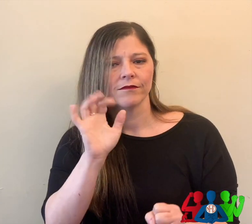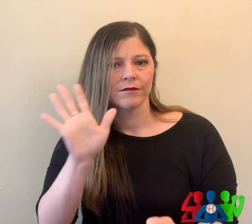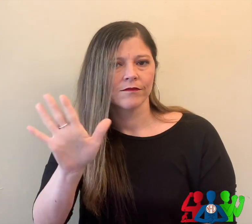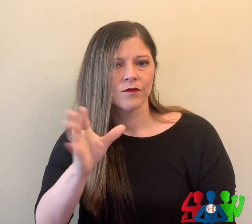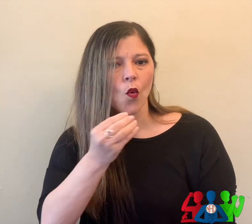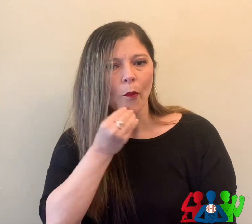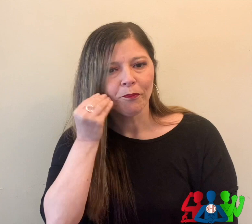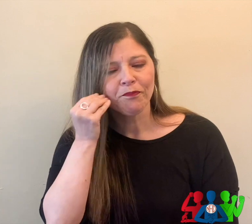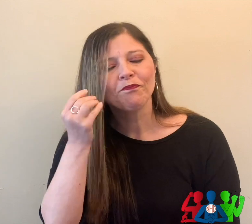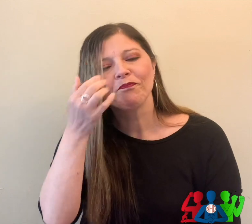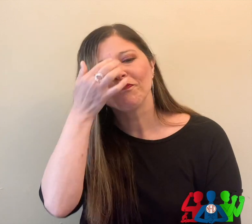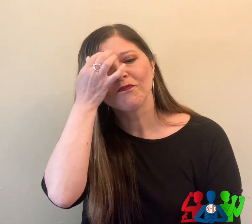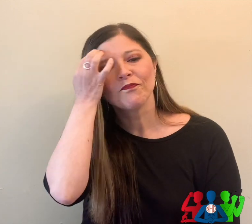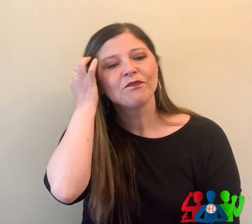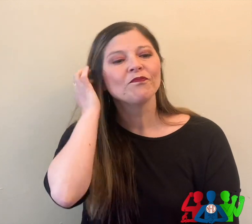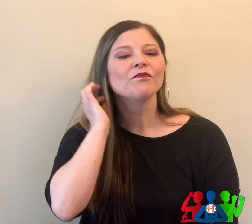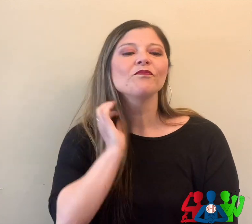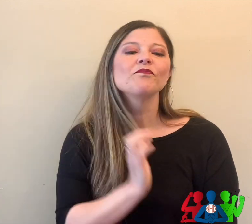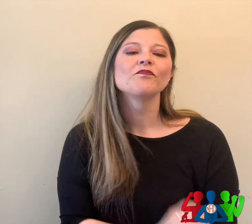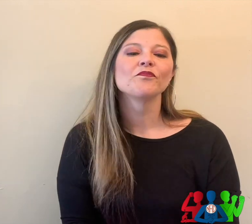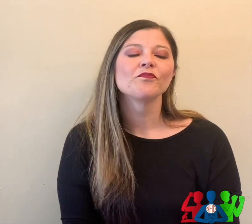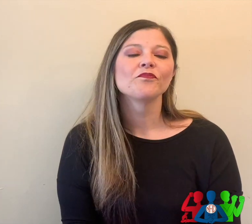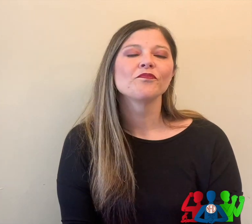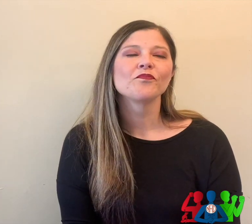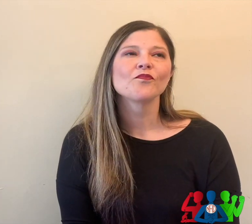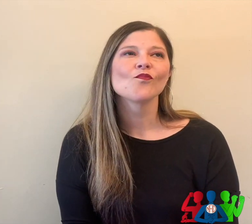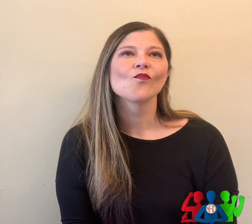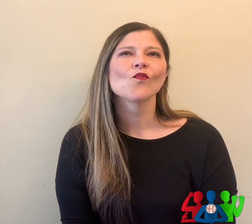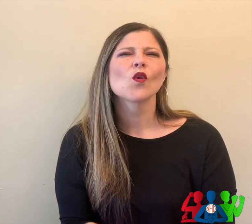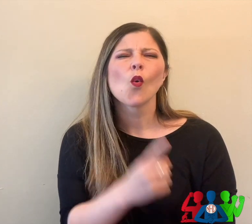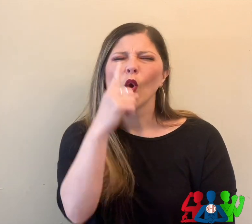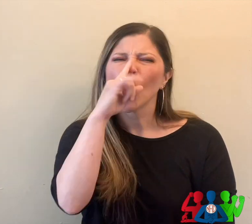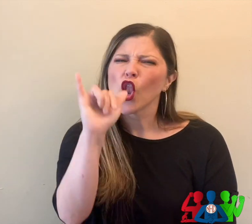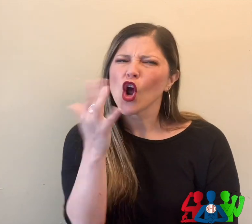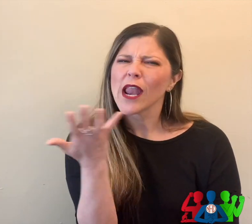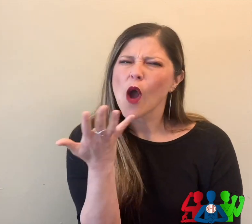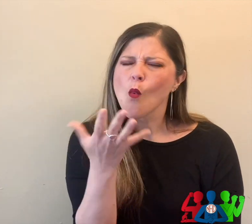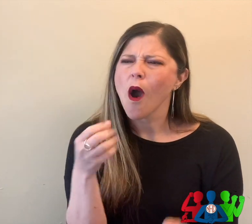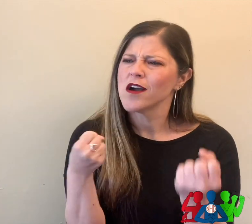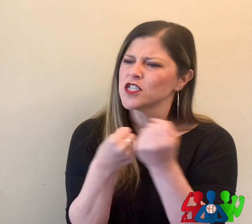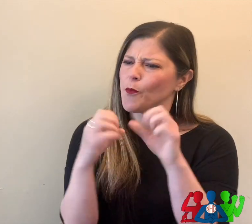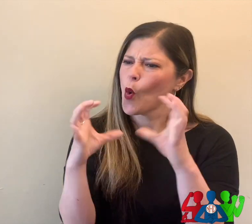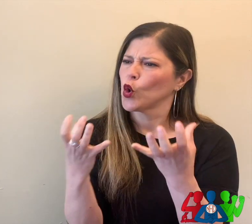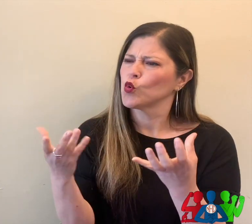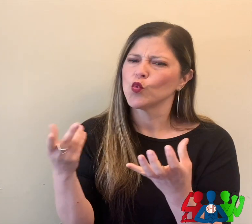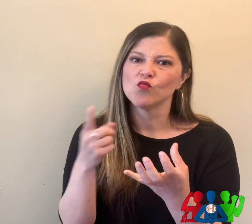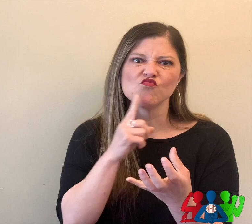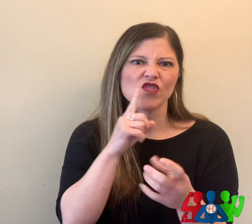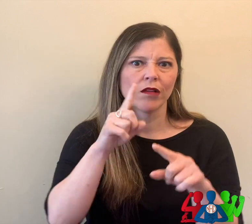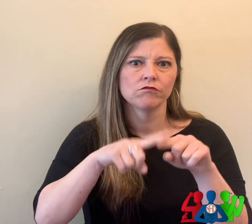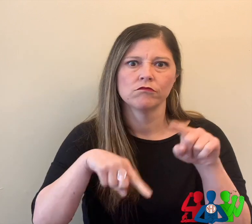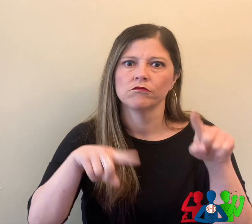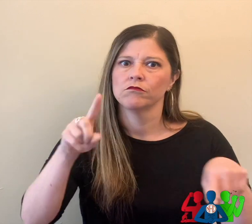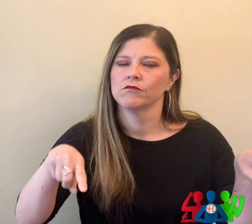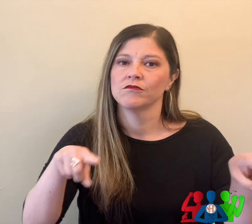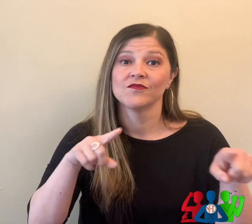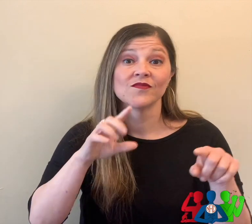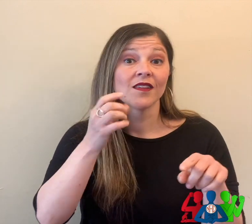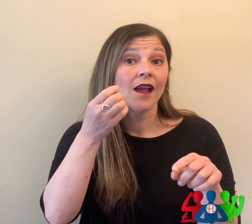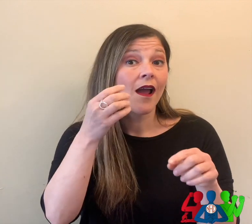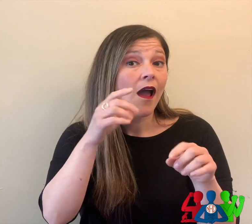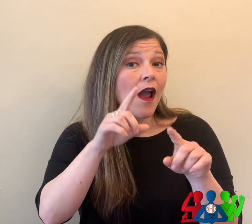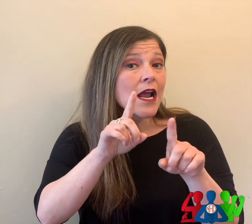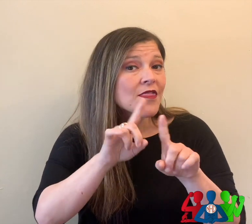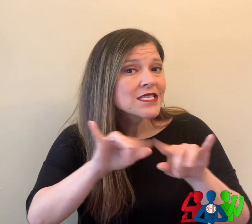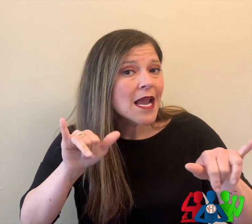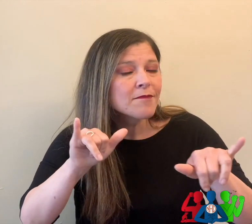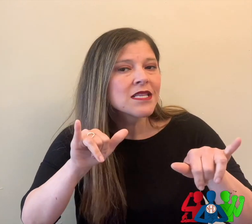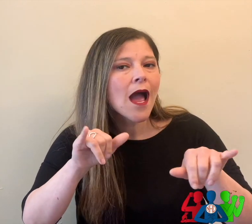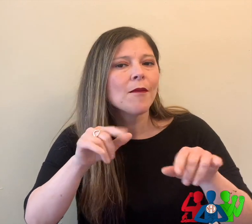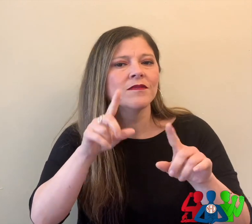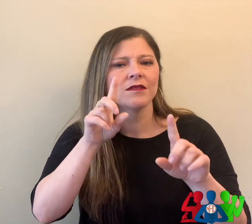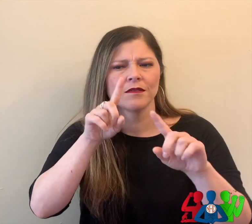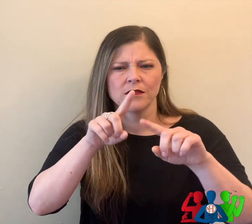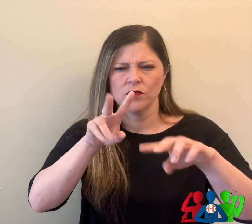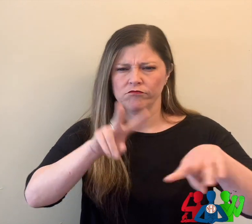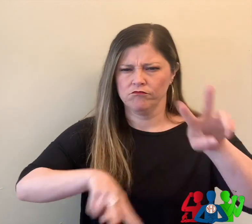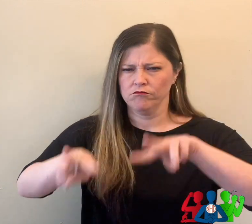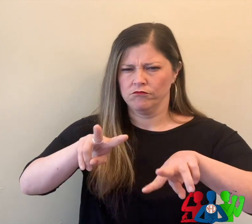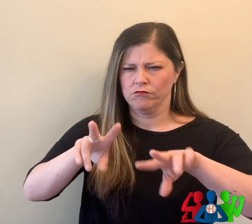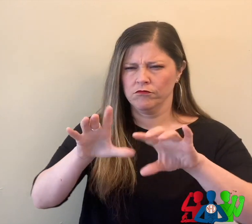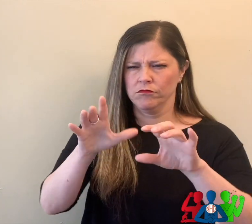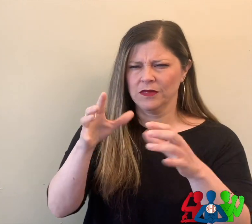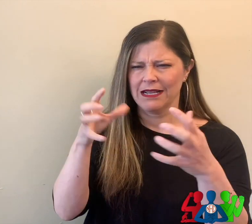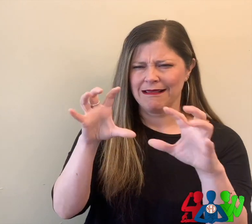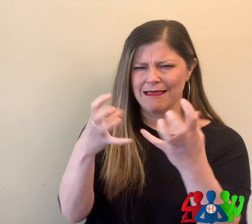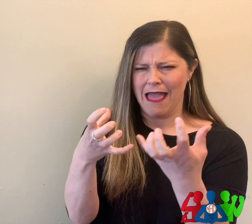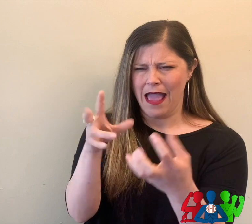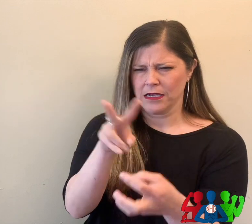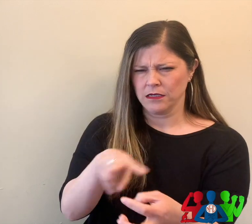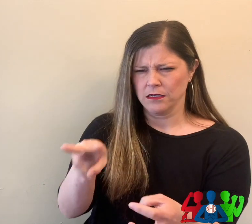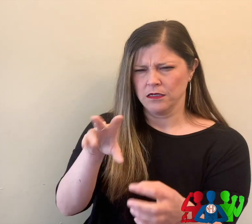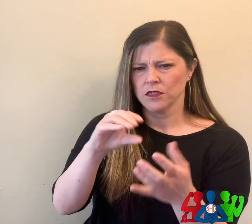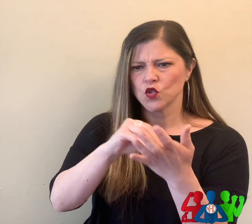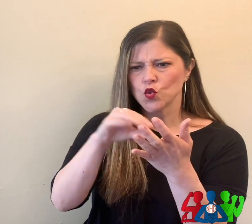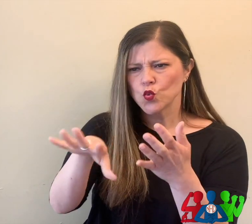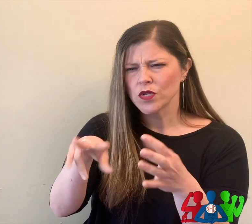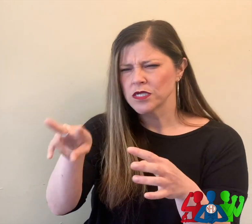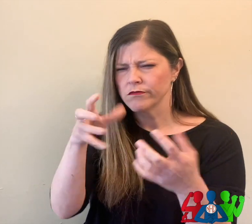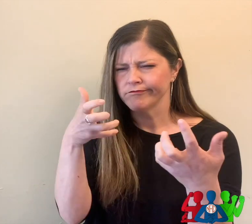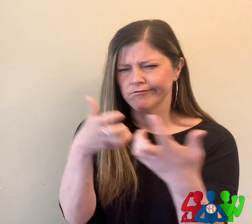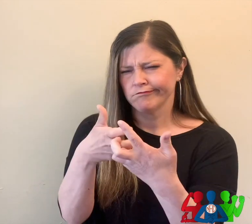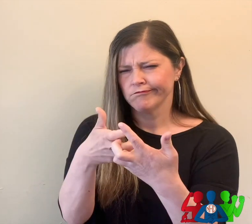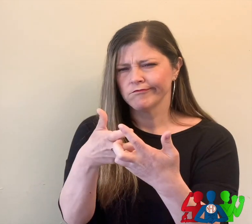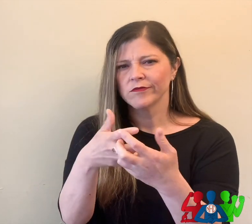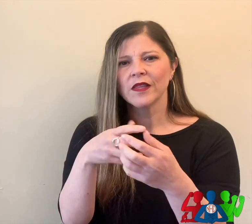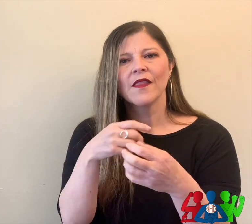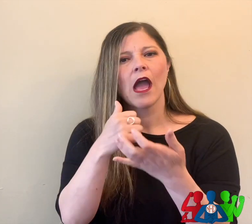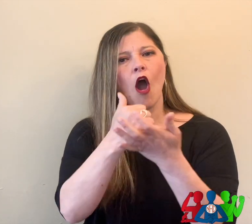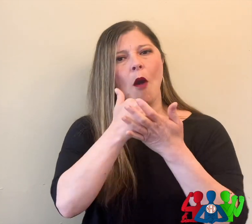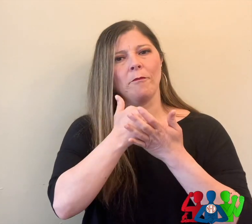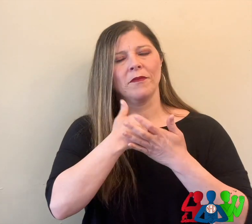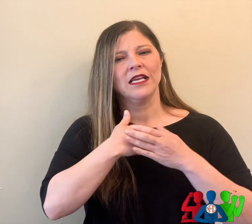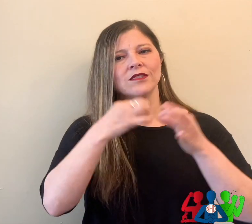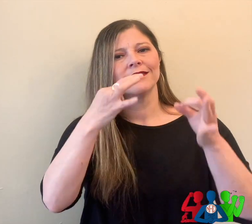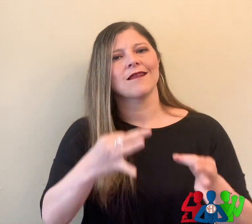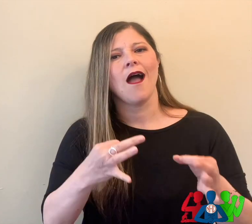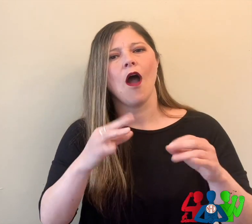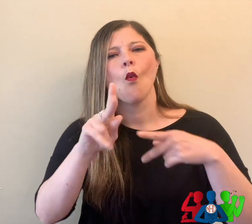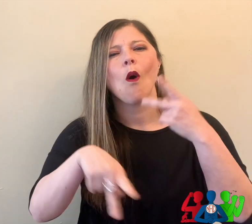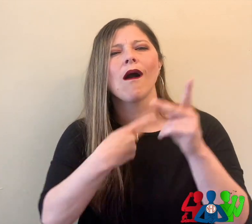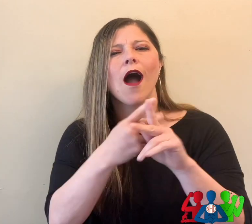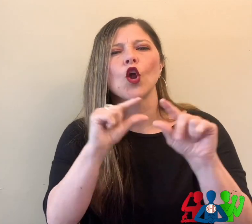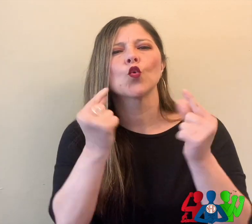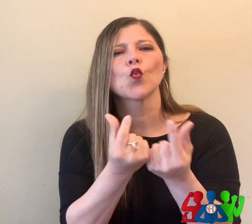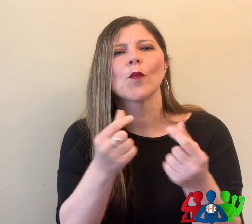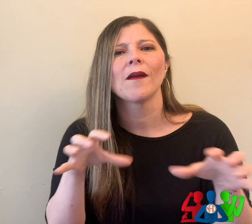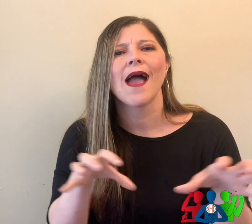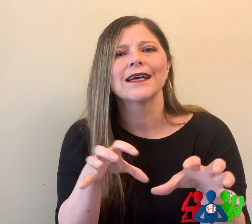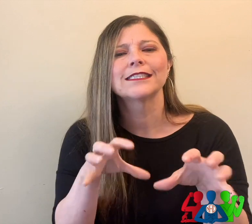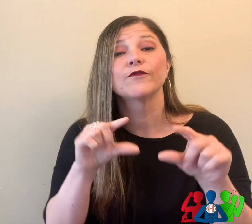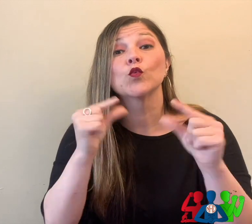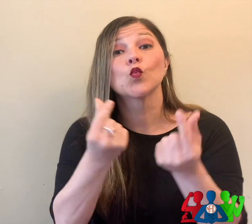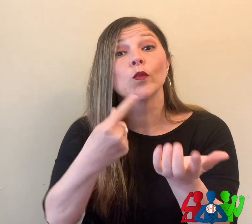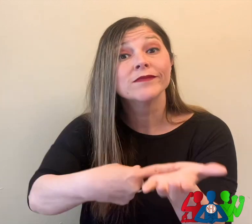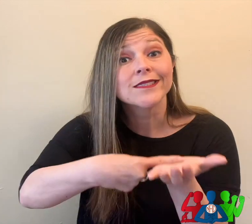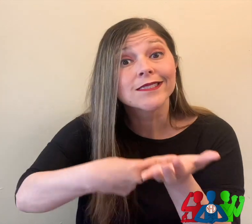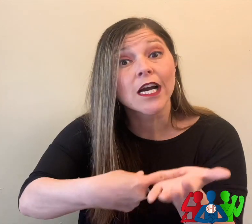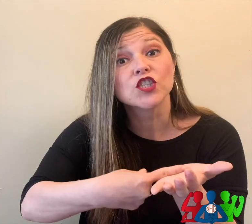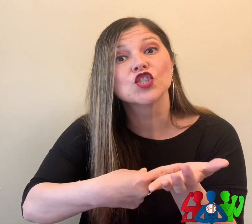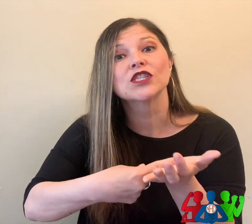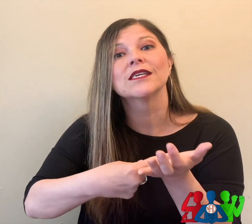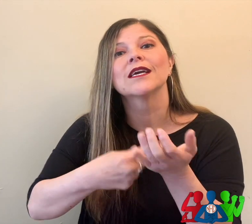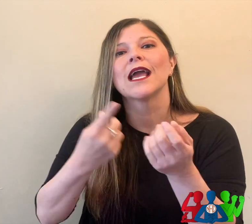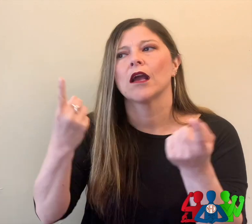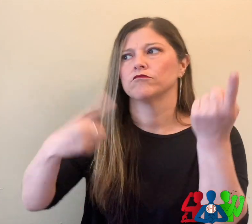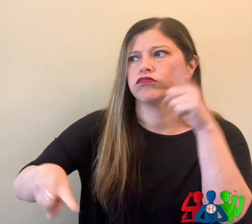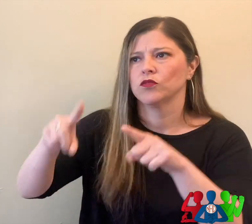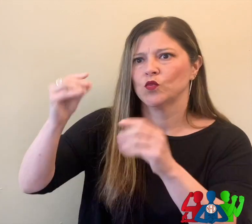familiar with their country's sign language. The support group took on a variety of forms. So